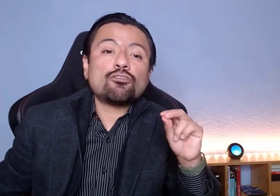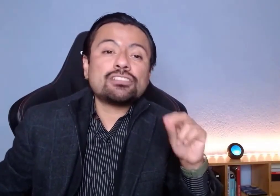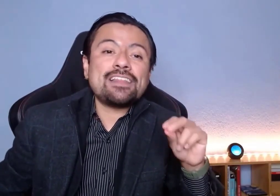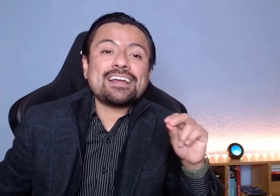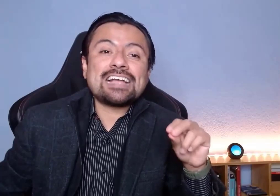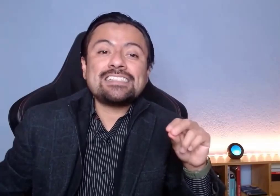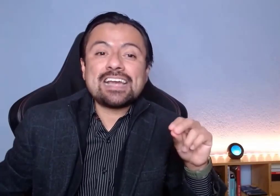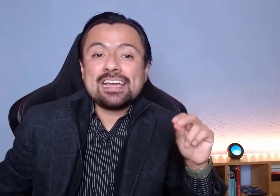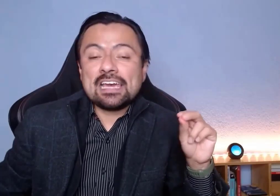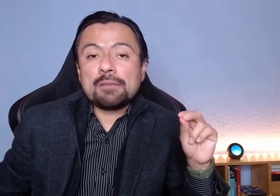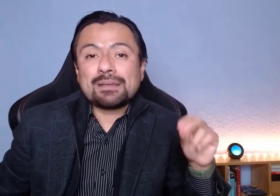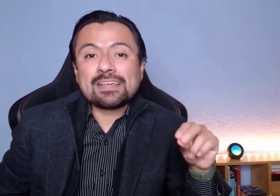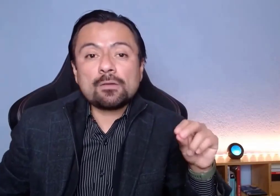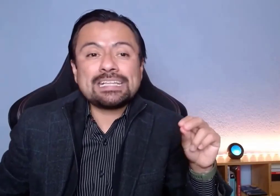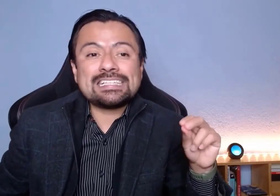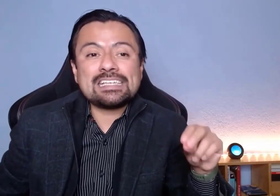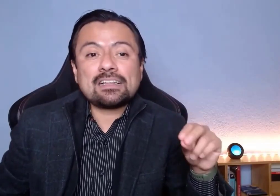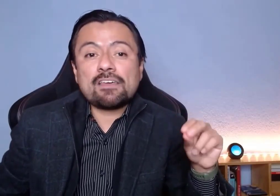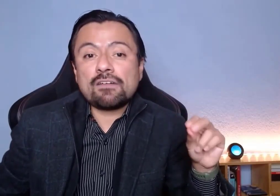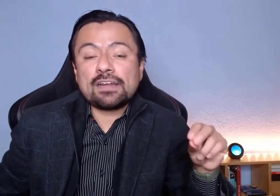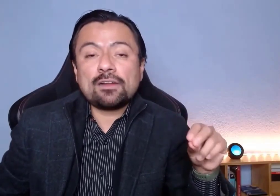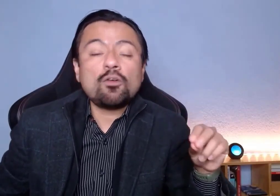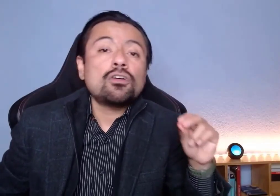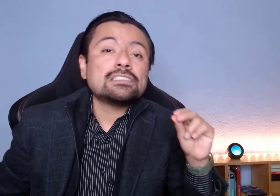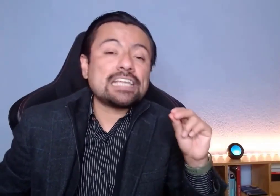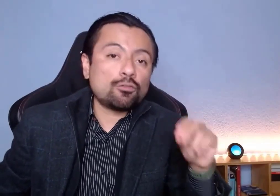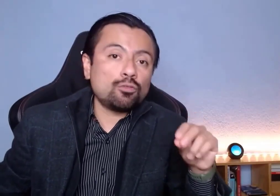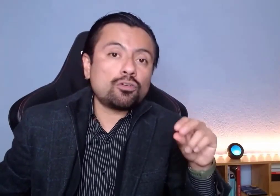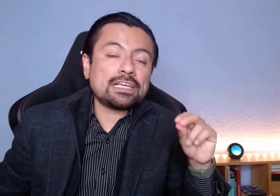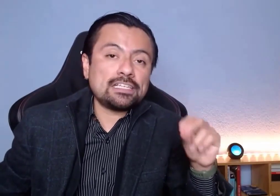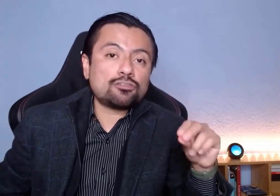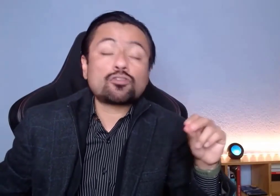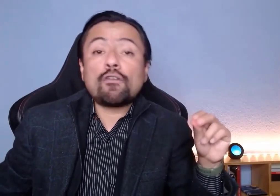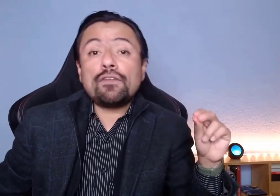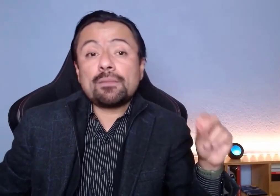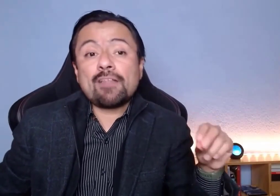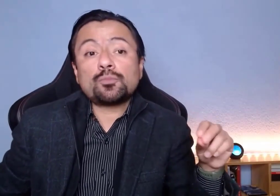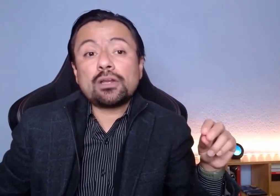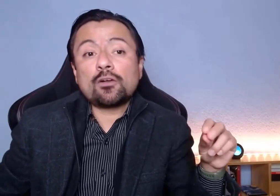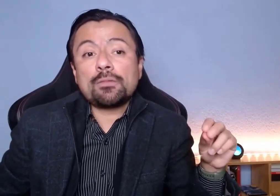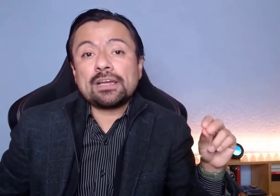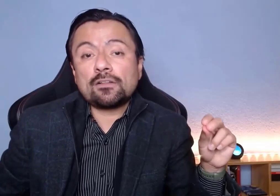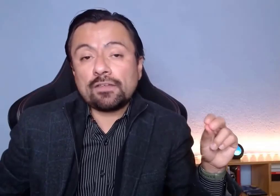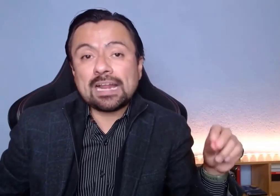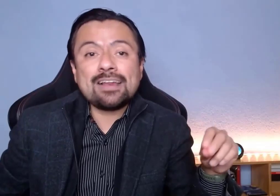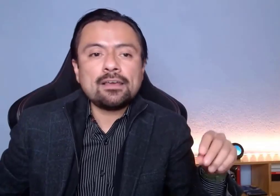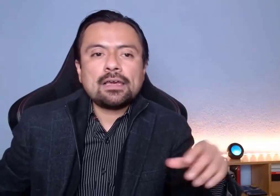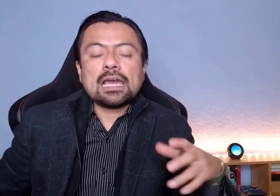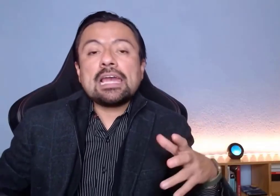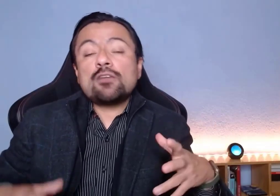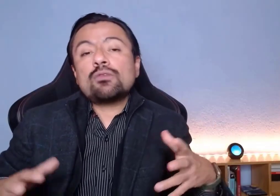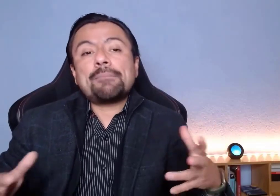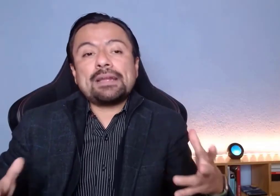people to greece attacked in san jose of grace last February 27 according to records confirmed by